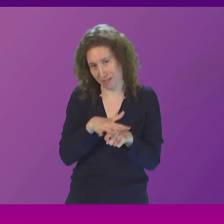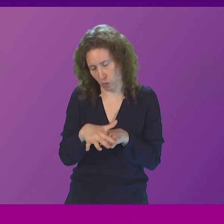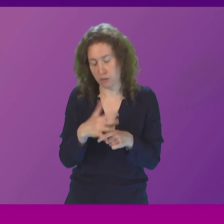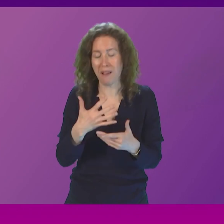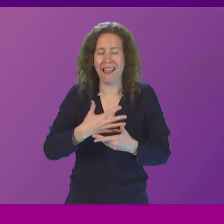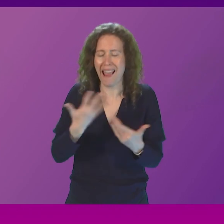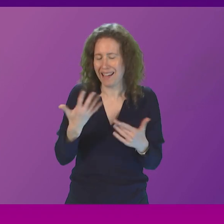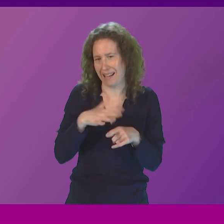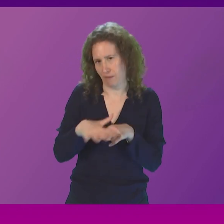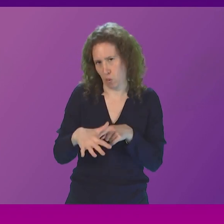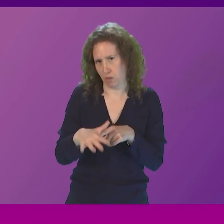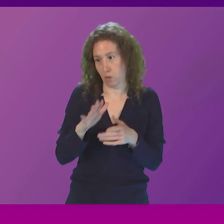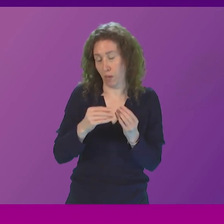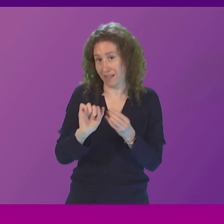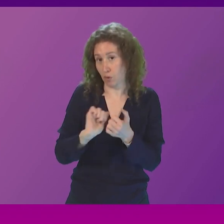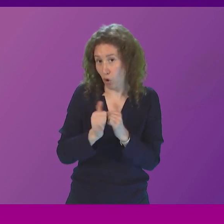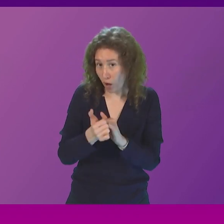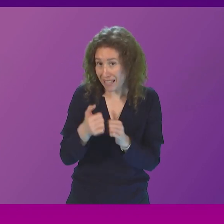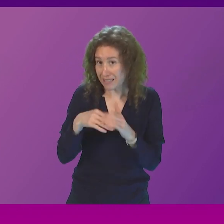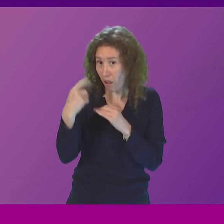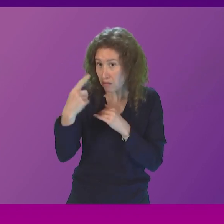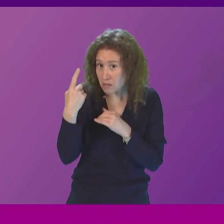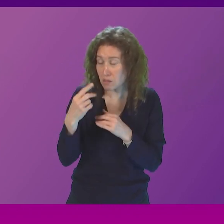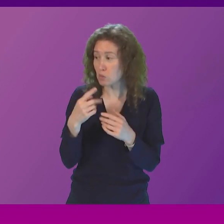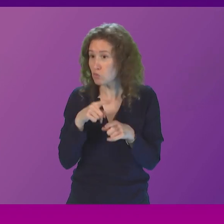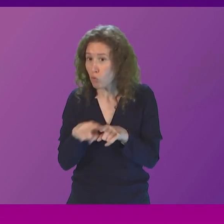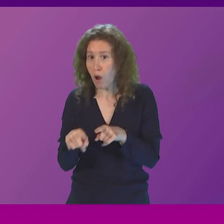influence that he has with his colleagues in London to make sure that they do the right